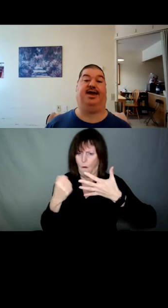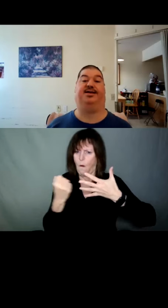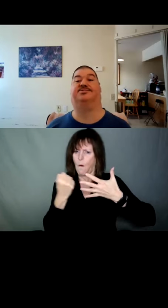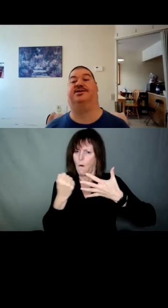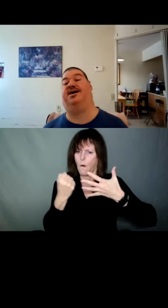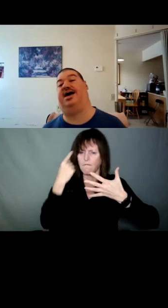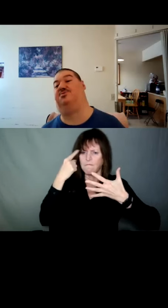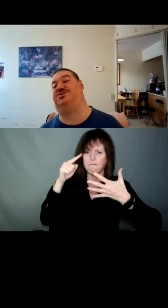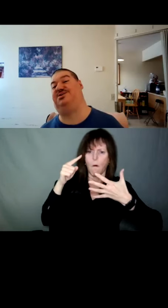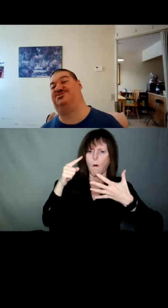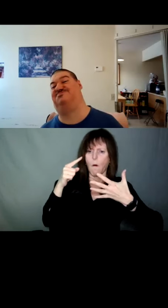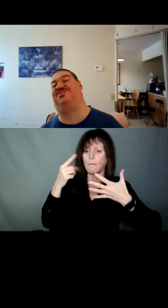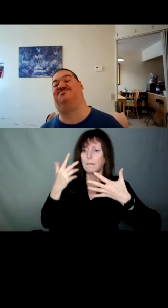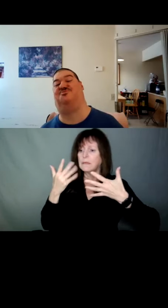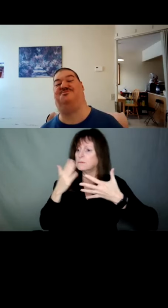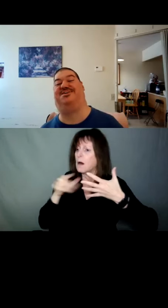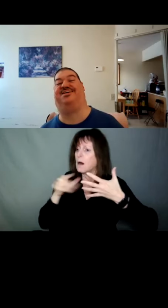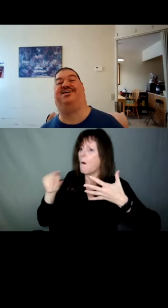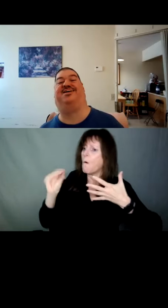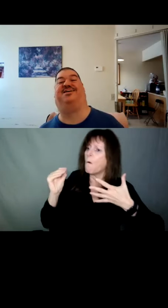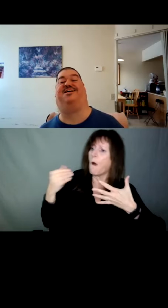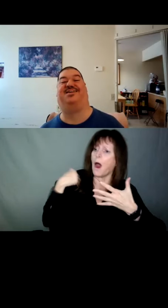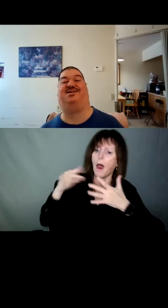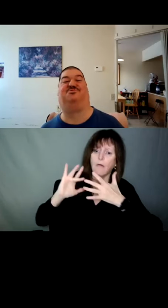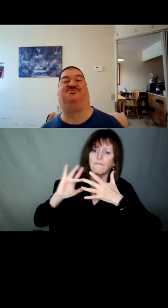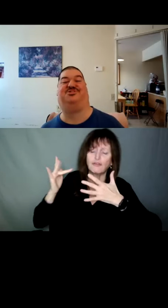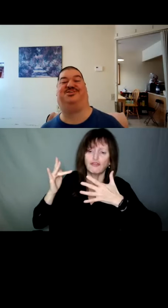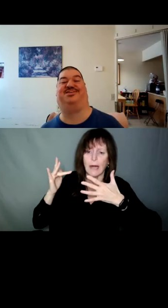they hold that appointment